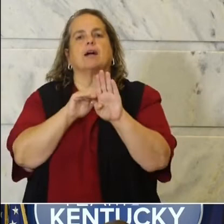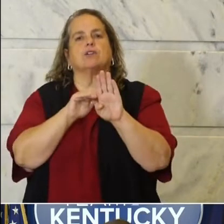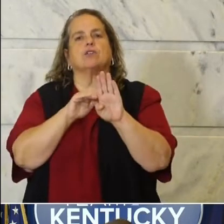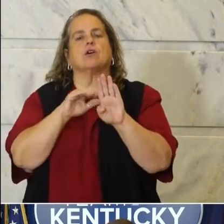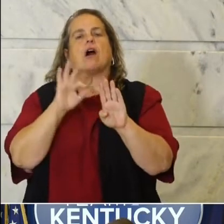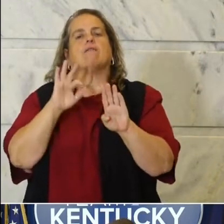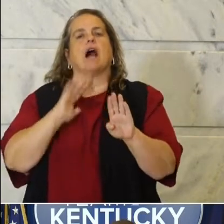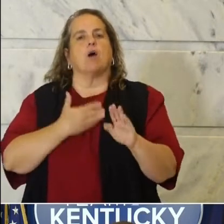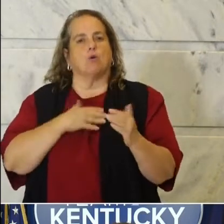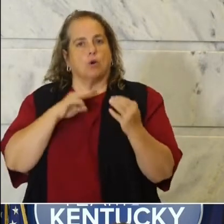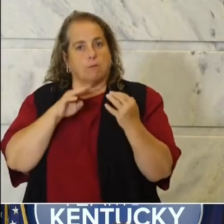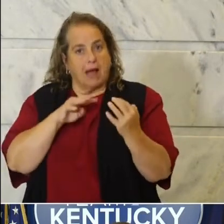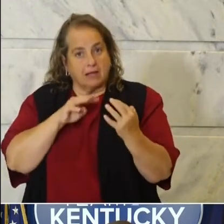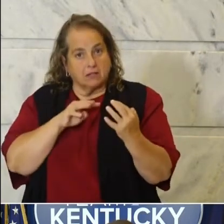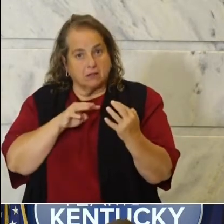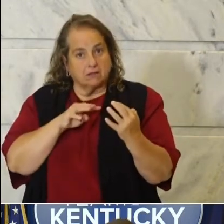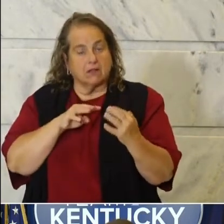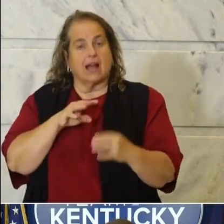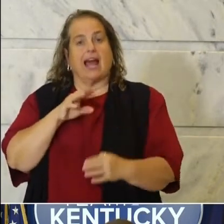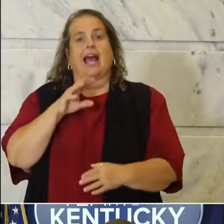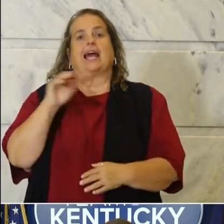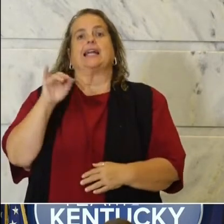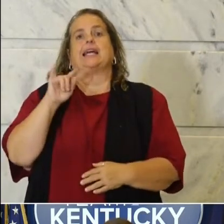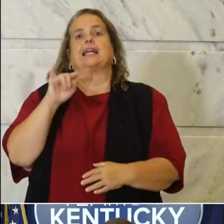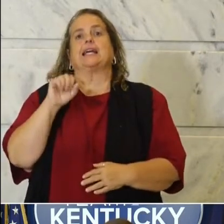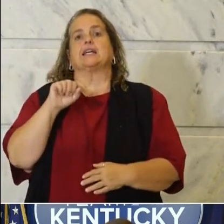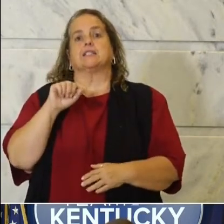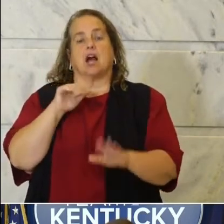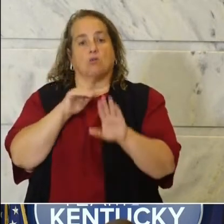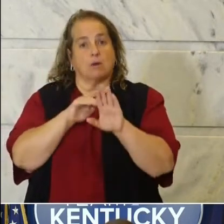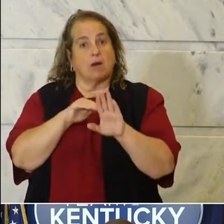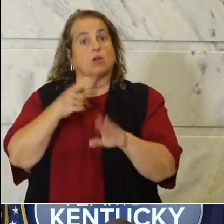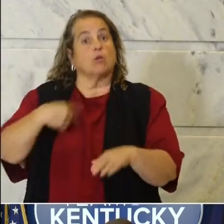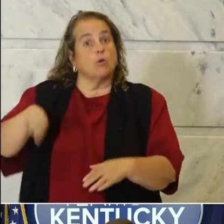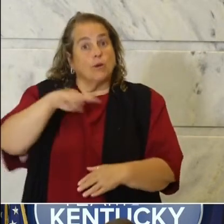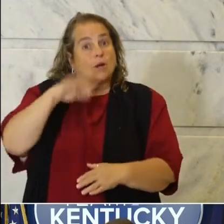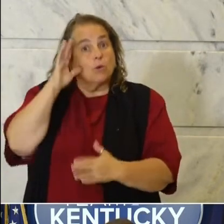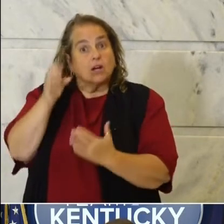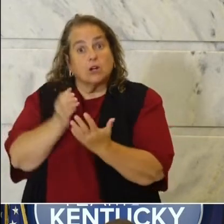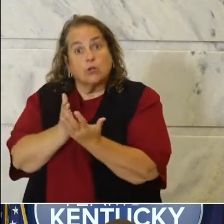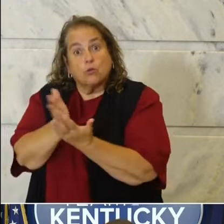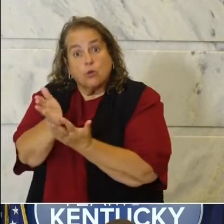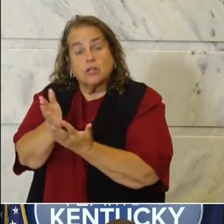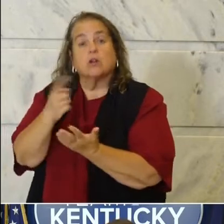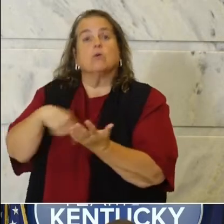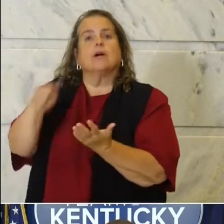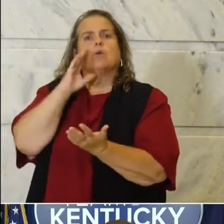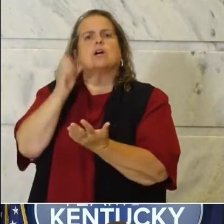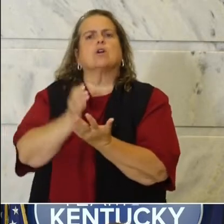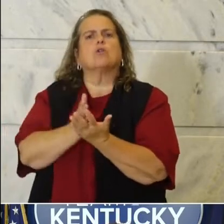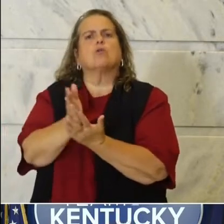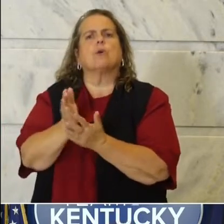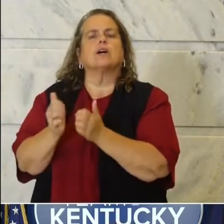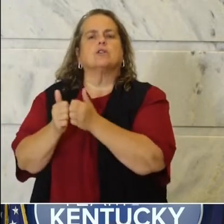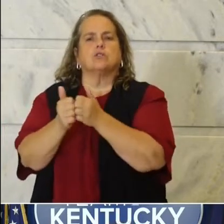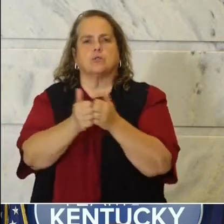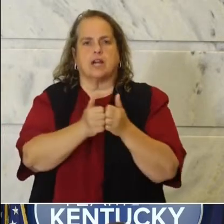battle. It is also a reminder that we're gonna get through it and we're gonna get through it together. I'm gonna ask Dr Stack to comment on where